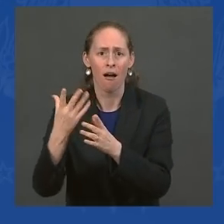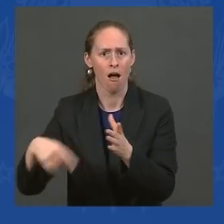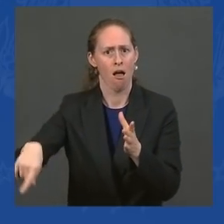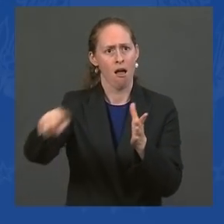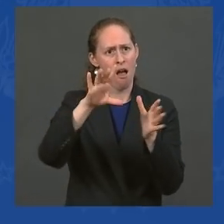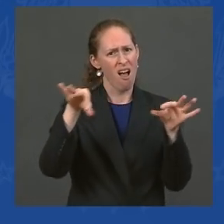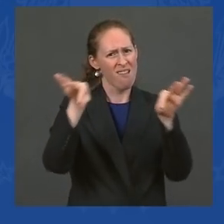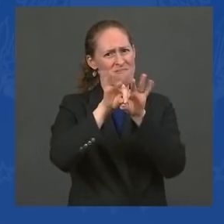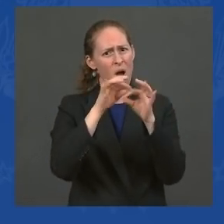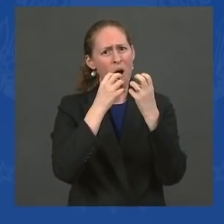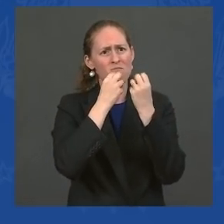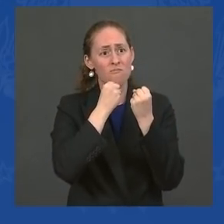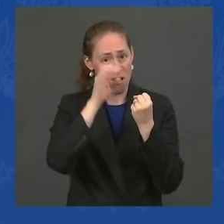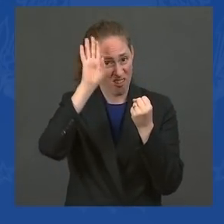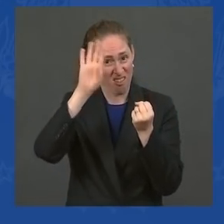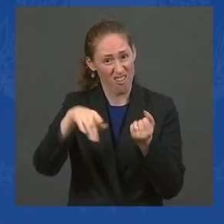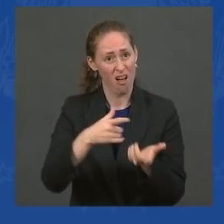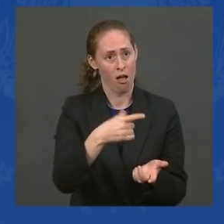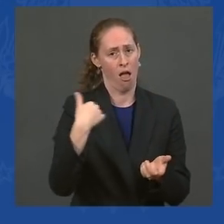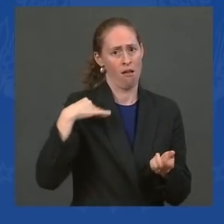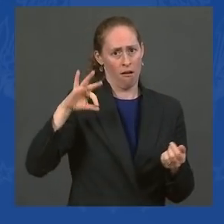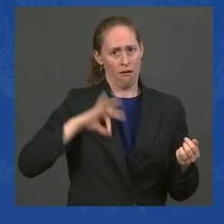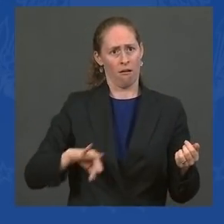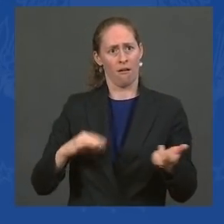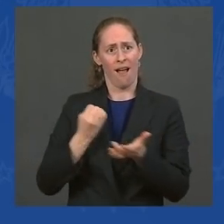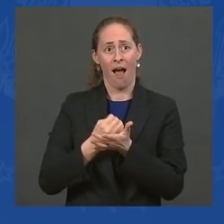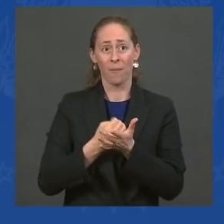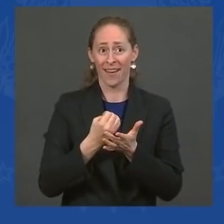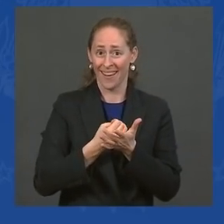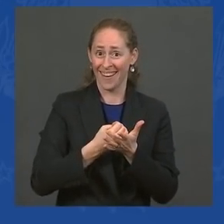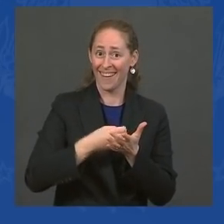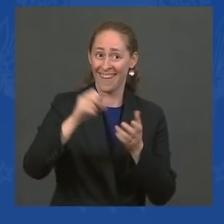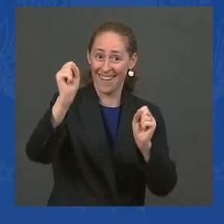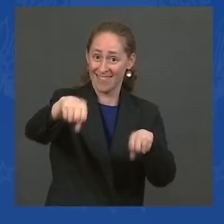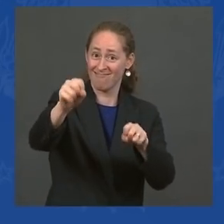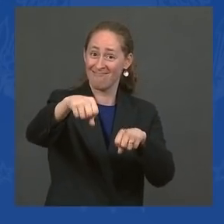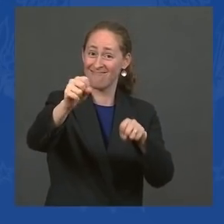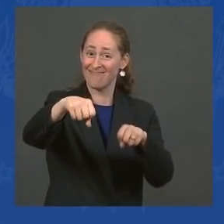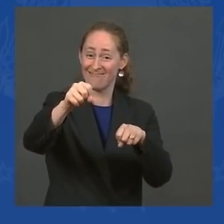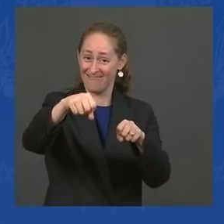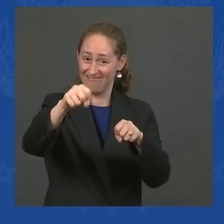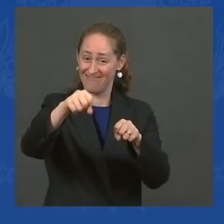That's worth a clap. That's why President Biden threw his Build Back agenda